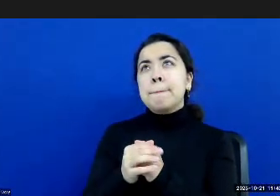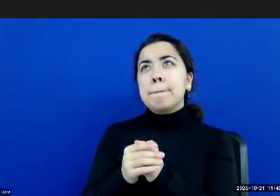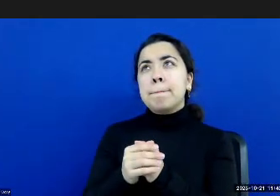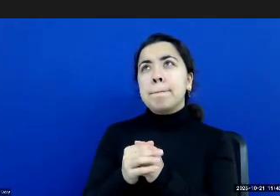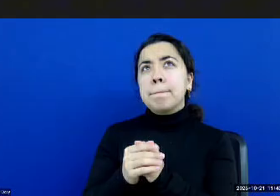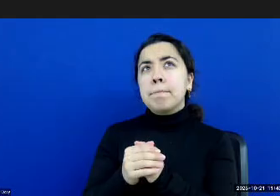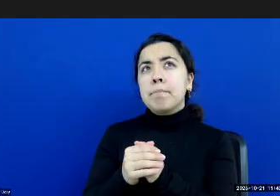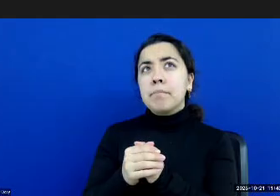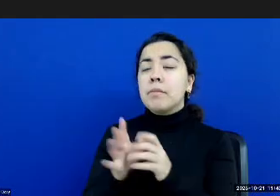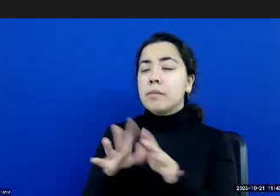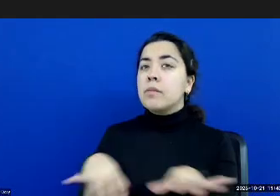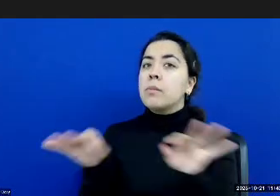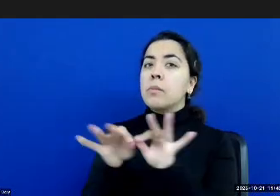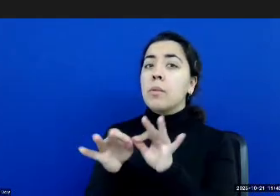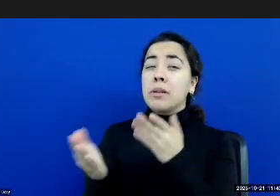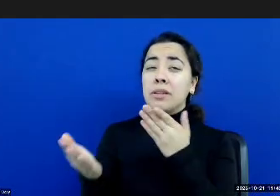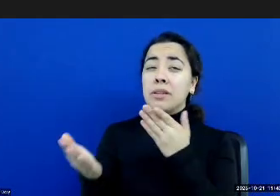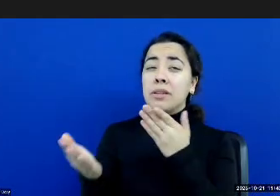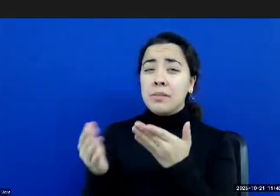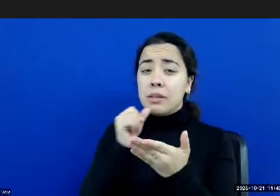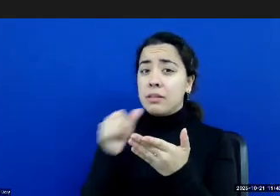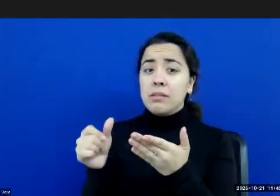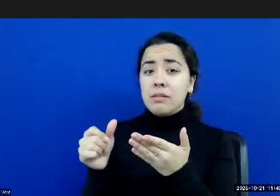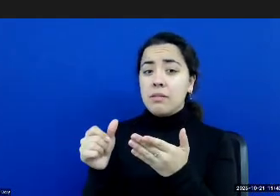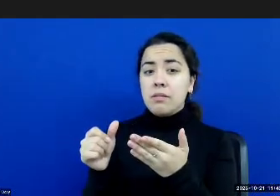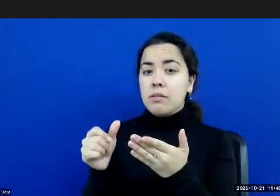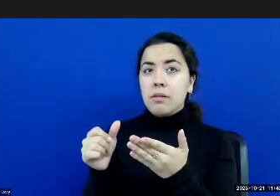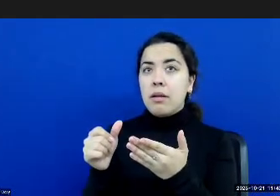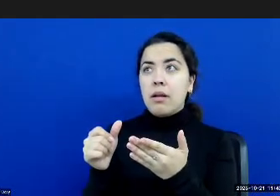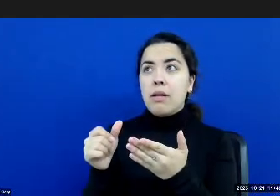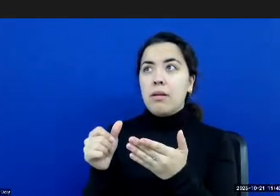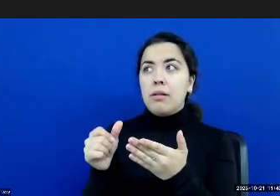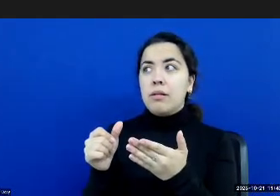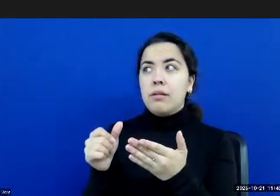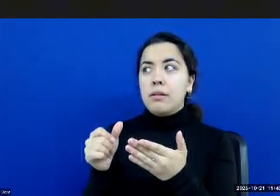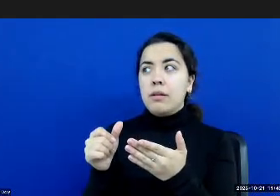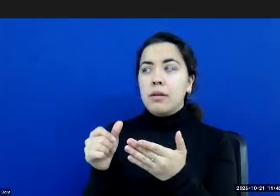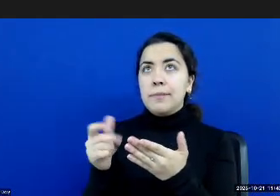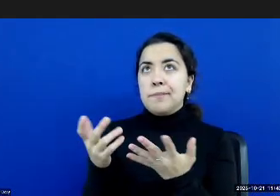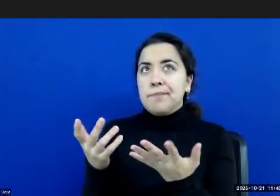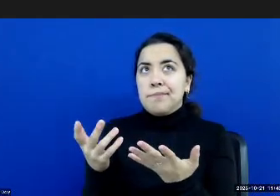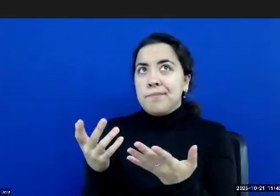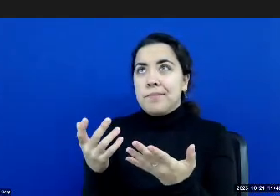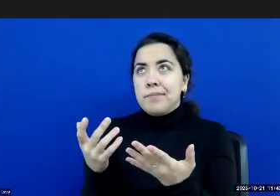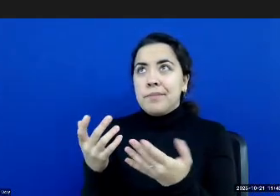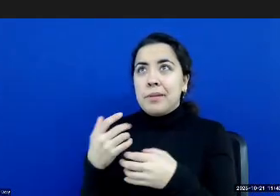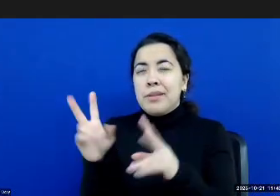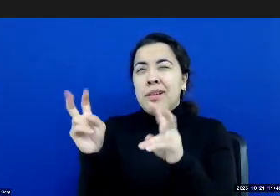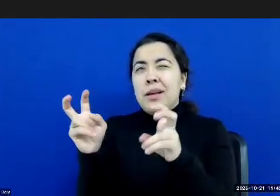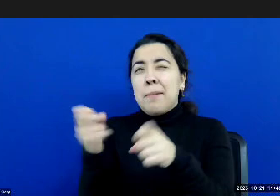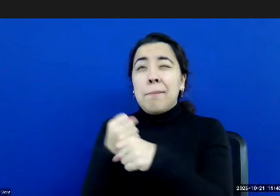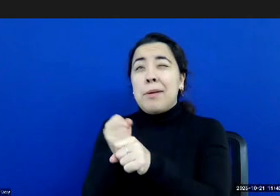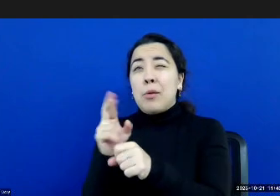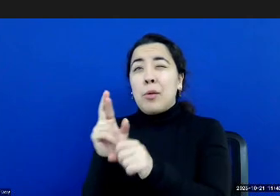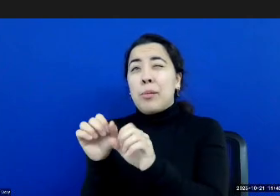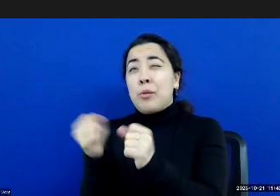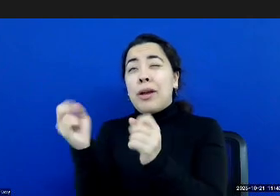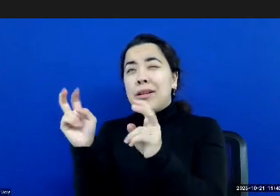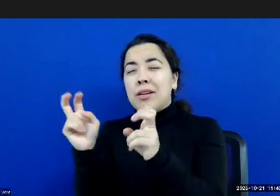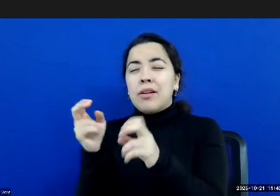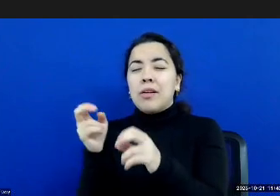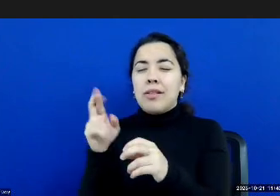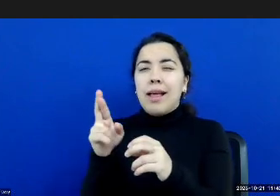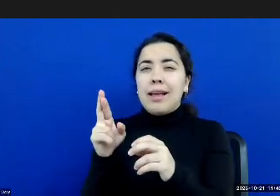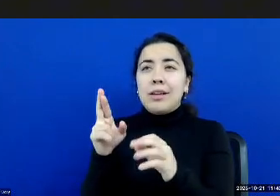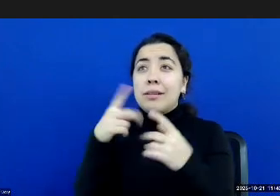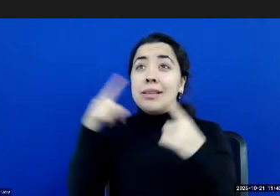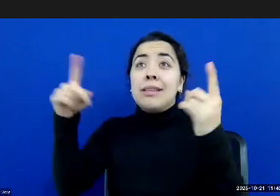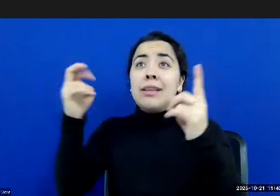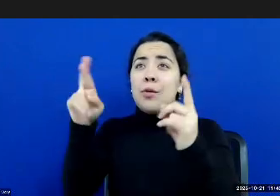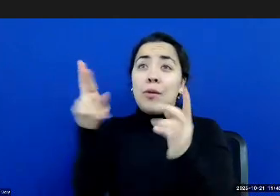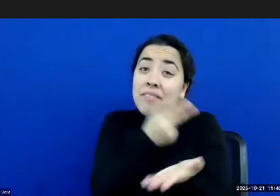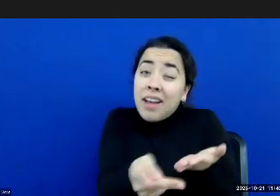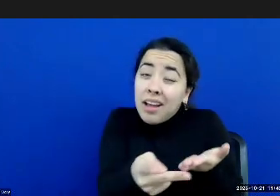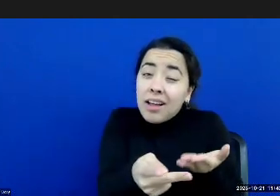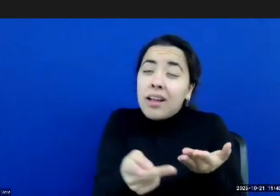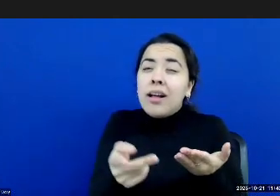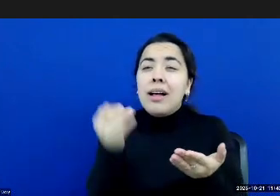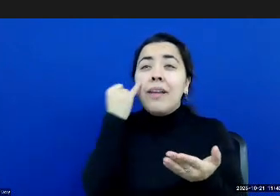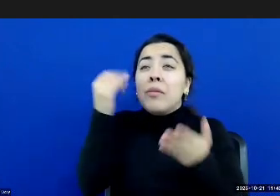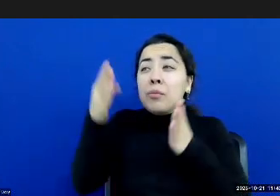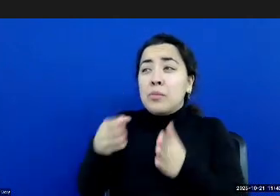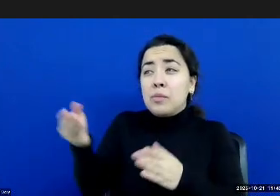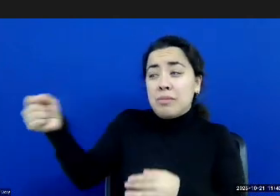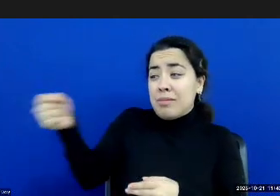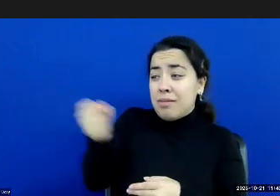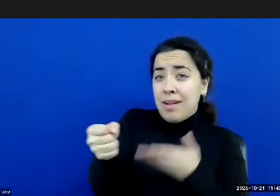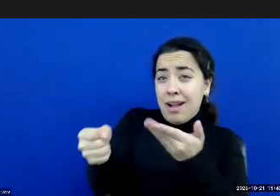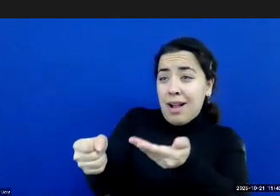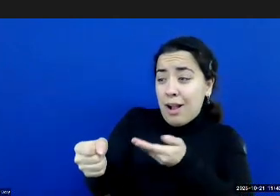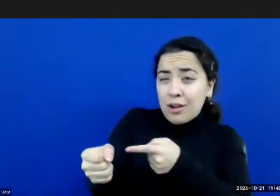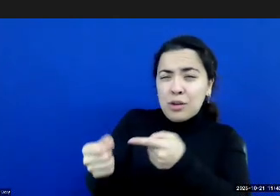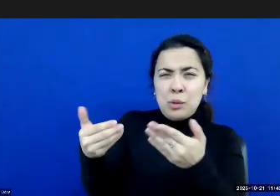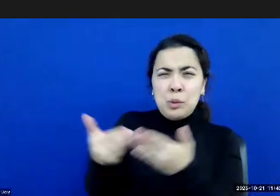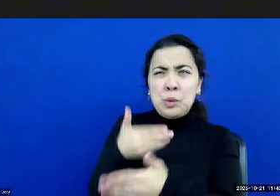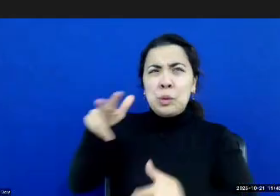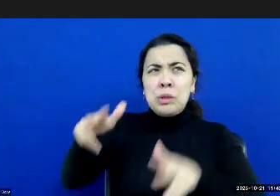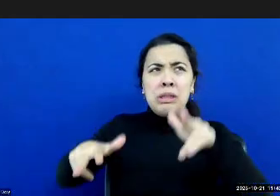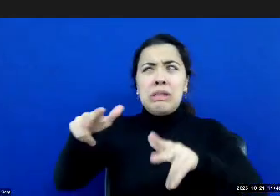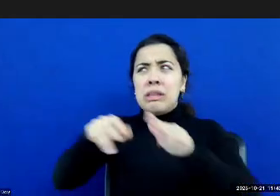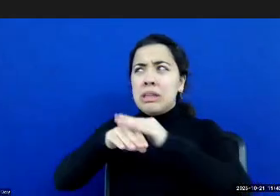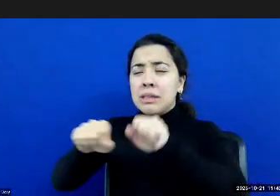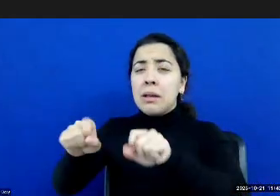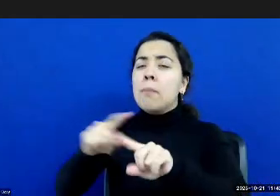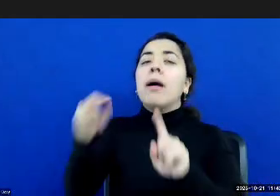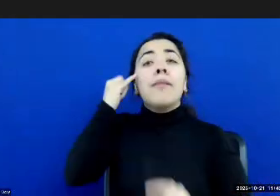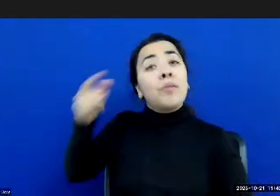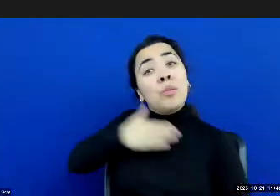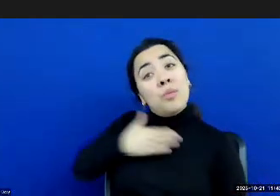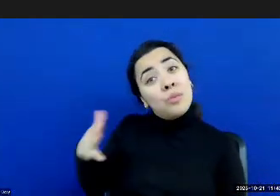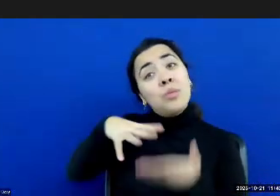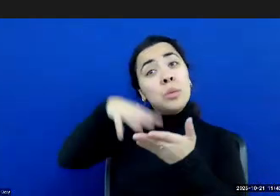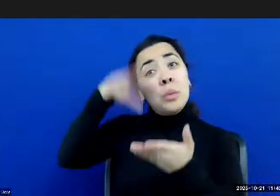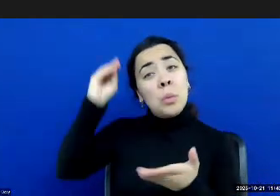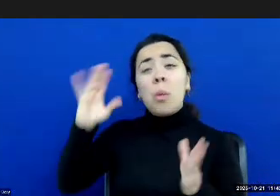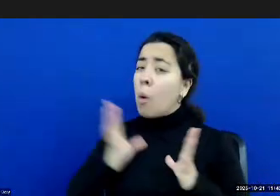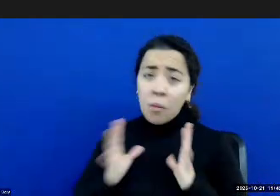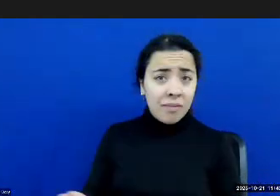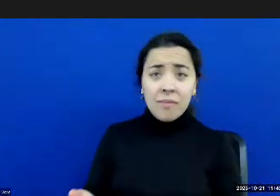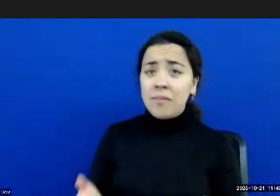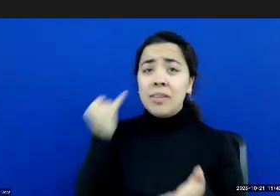Kathleen DeForest: It is very important. It might not end up being the make-or-break point, right? If you have a candidate that's super-duper qualified for whatever position, but they're really new in the accessibility space. But as long as people are willing to learn.